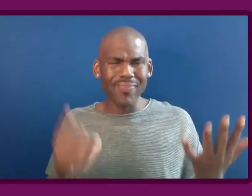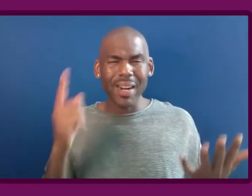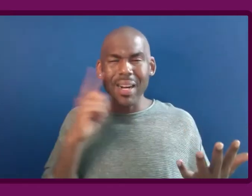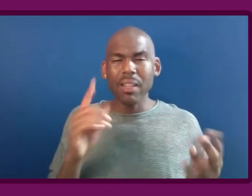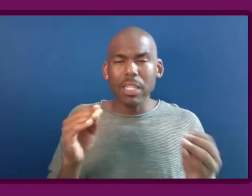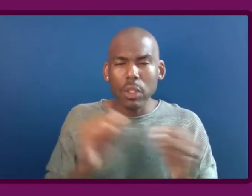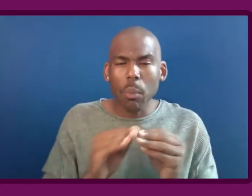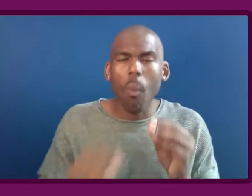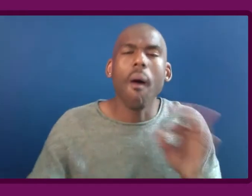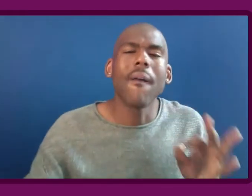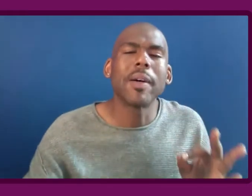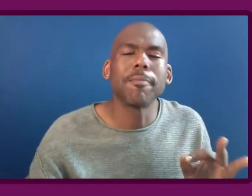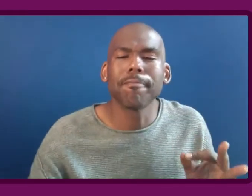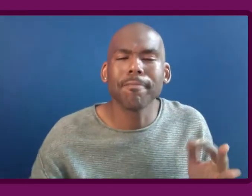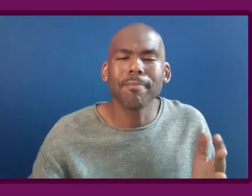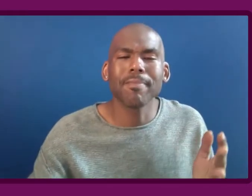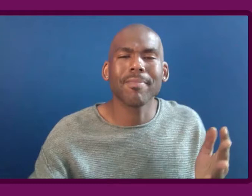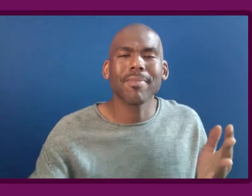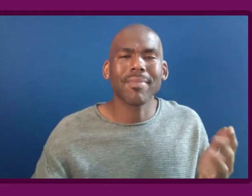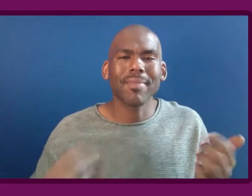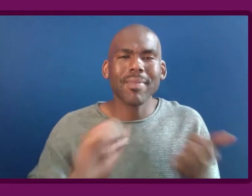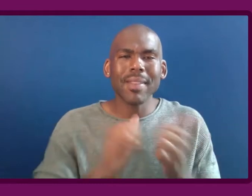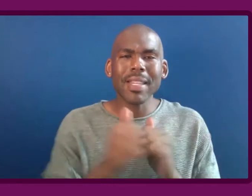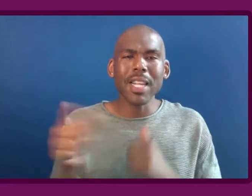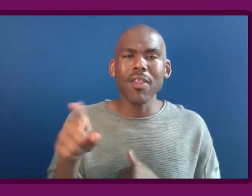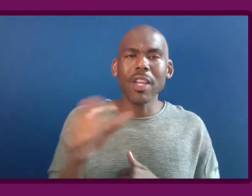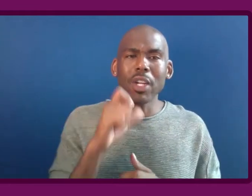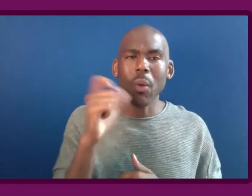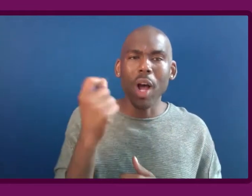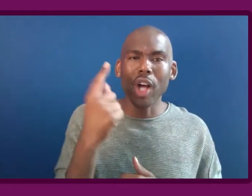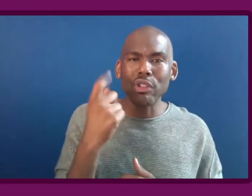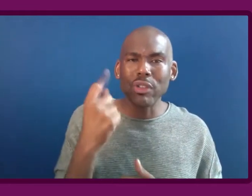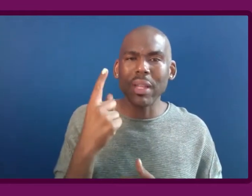I think it's more of a, 'How is it that they don't understand, to this day, that there are